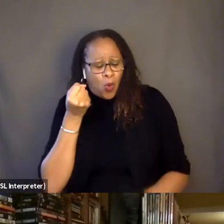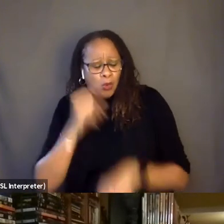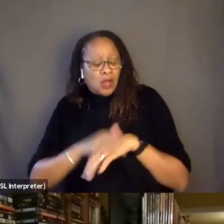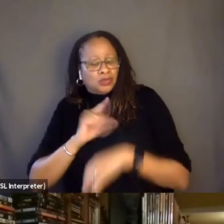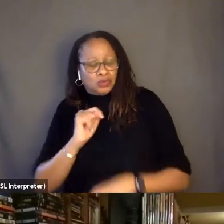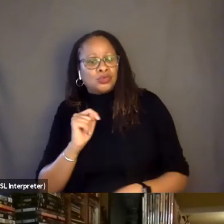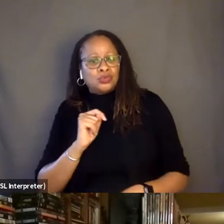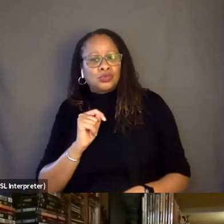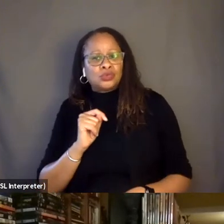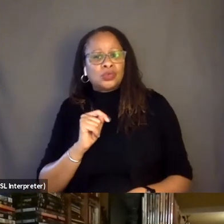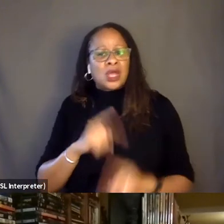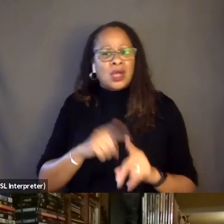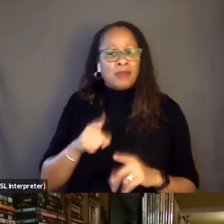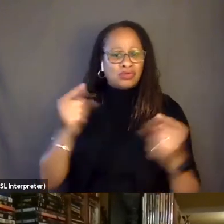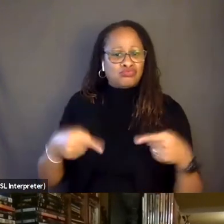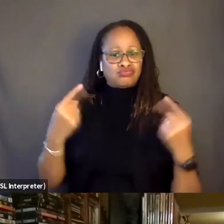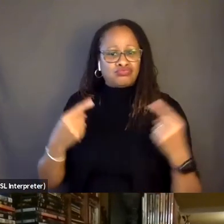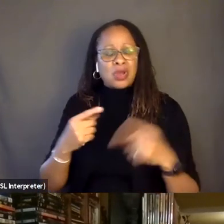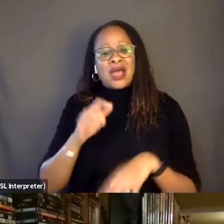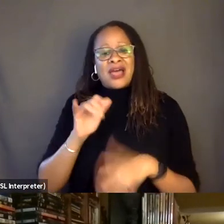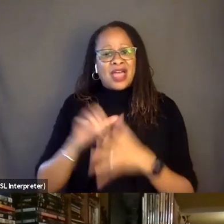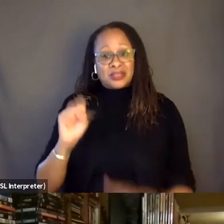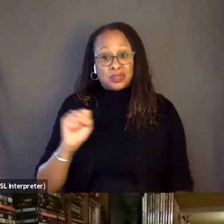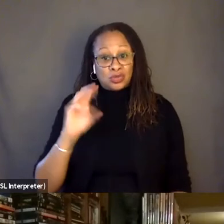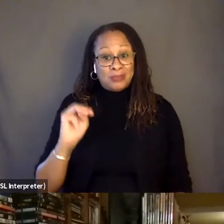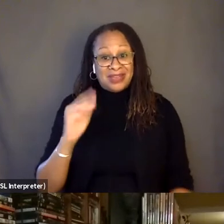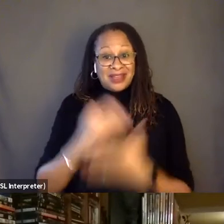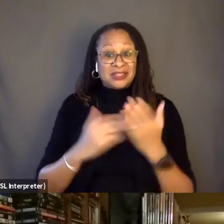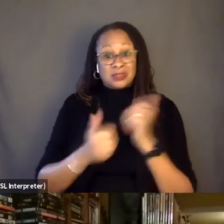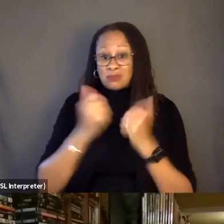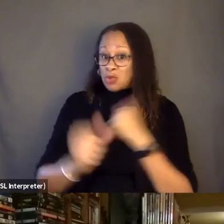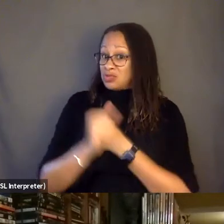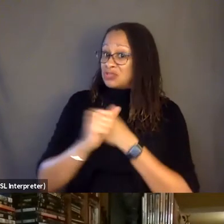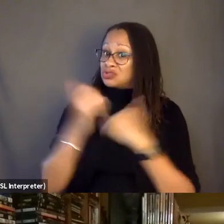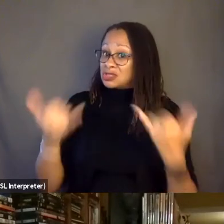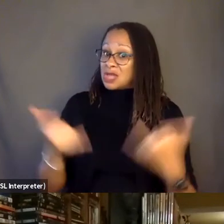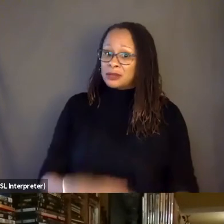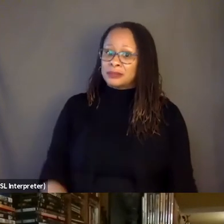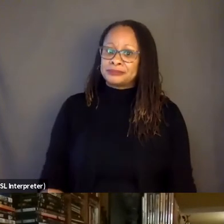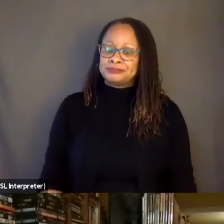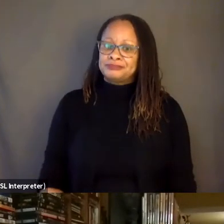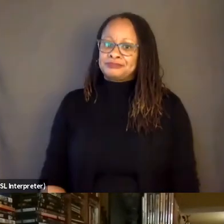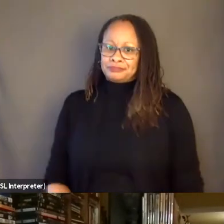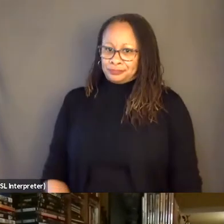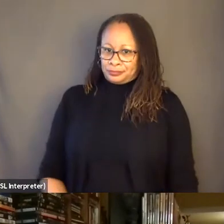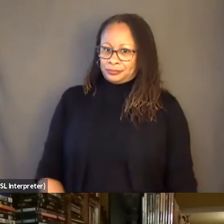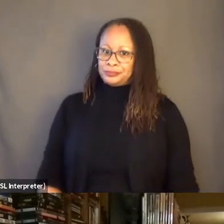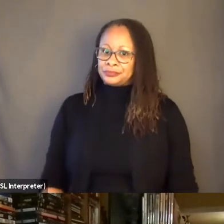But you would argue that the social media aspect is the most dangerous now? I think more than that, you have to think about it.